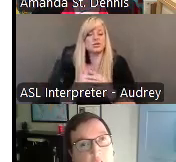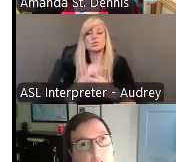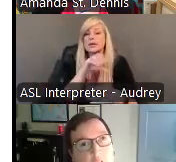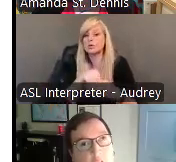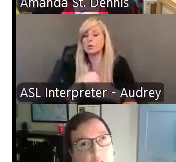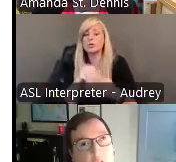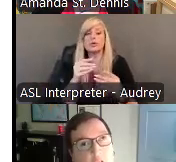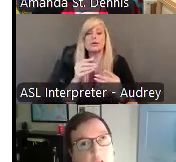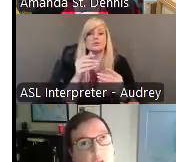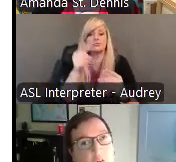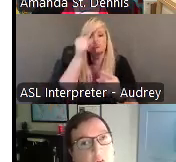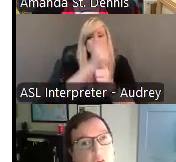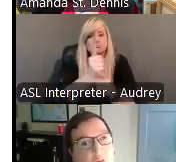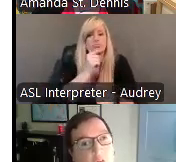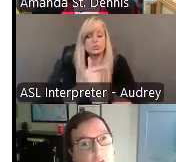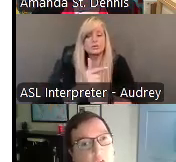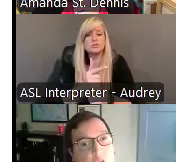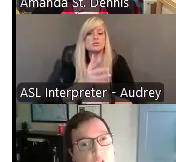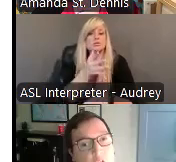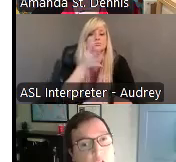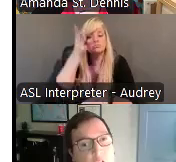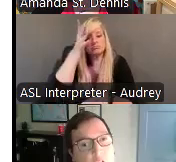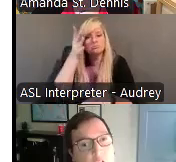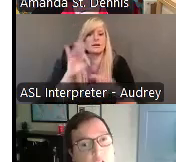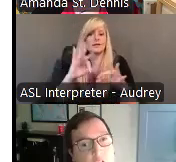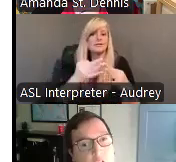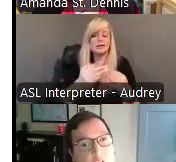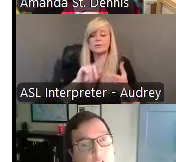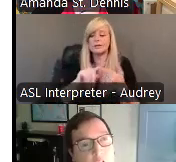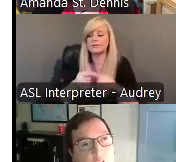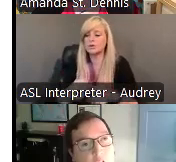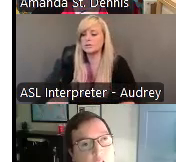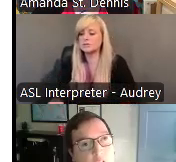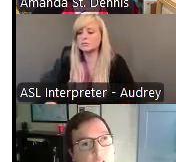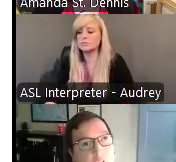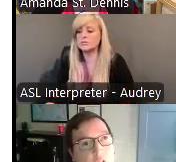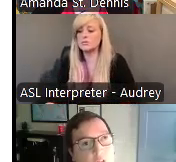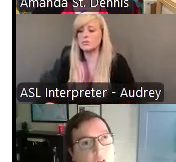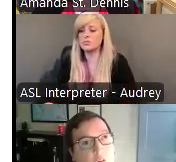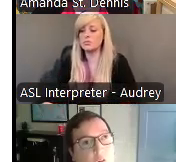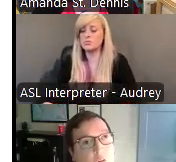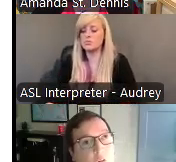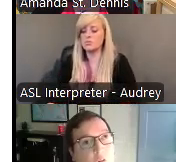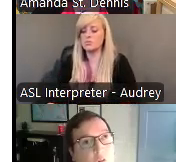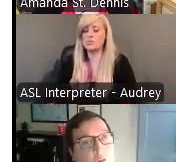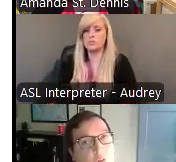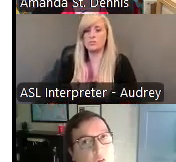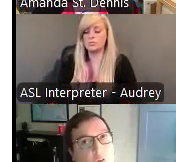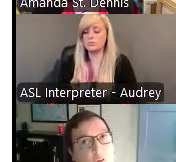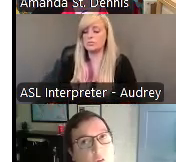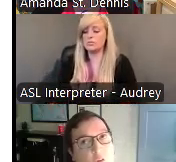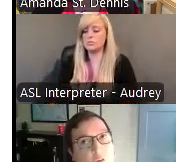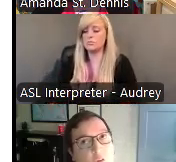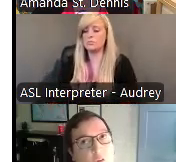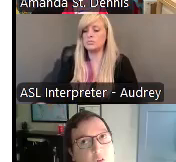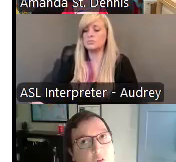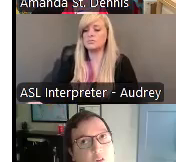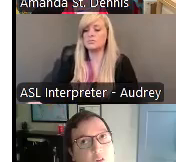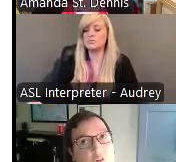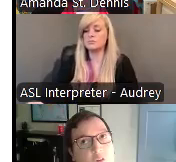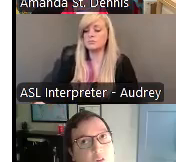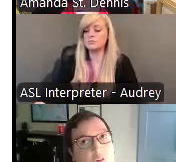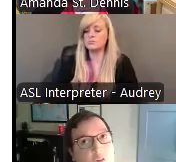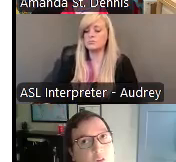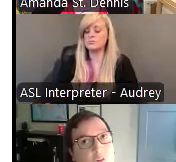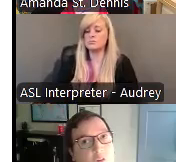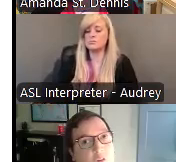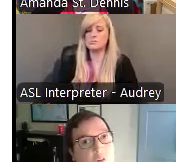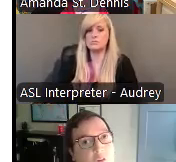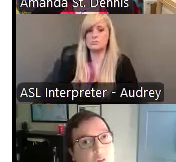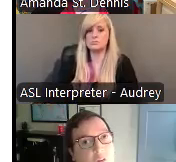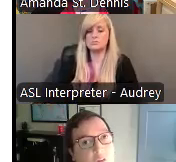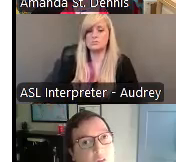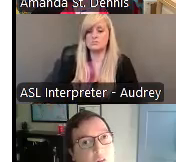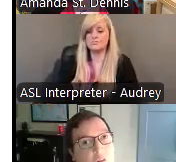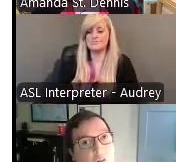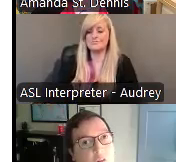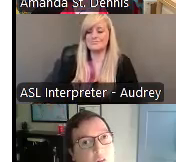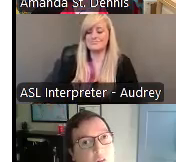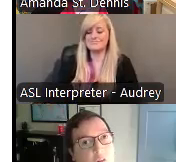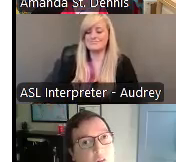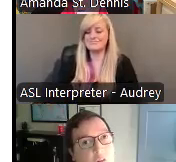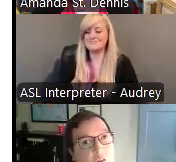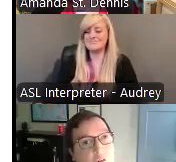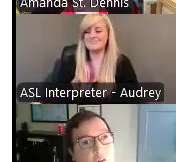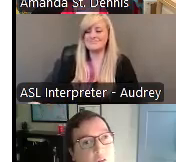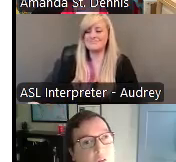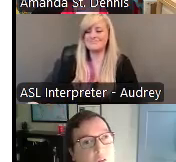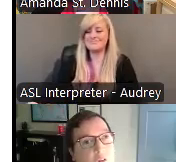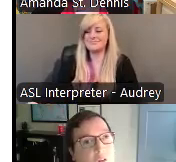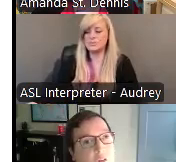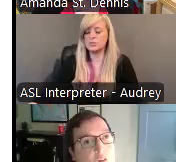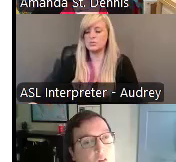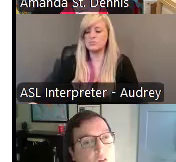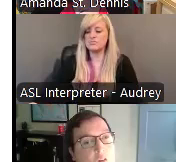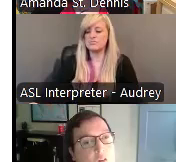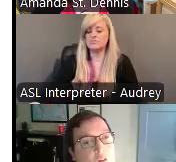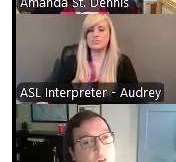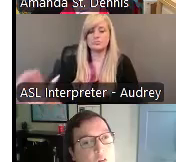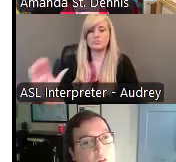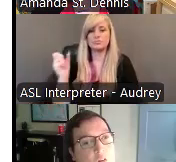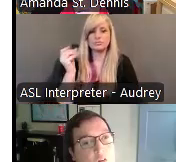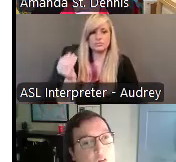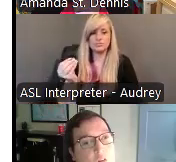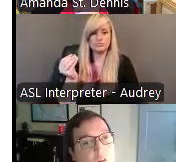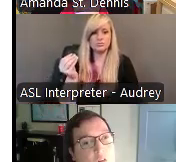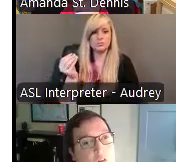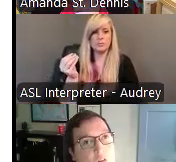as well as friends. Next slide please. Amanda St. Dennis: So, what did we find